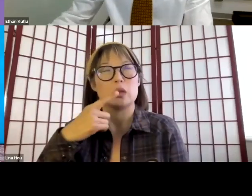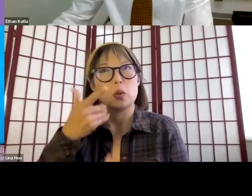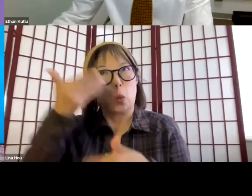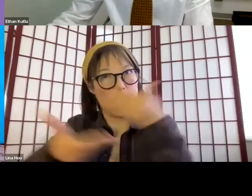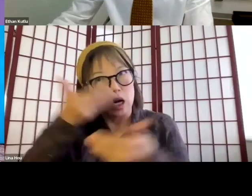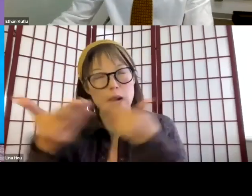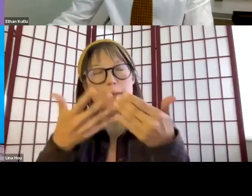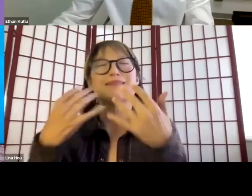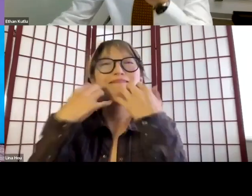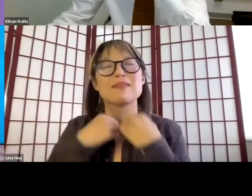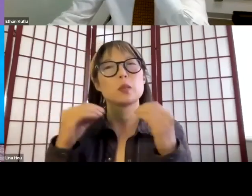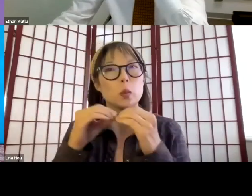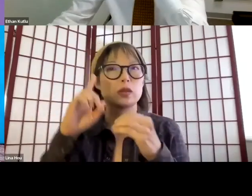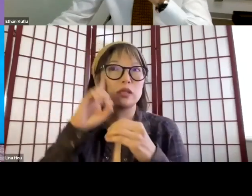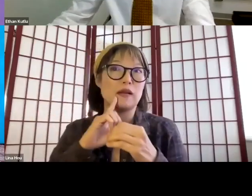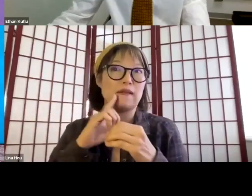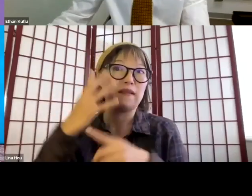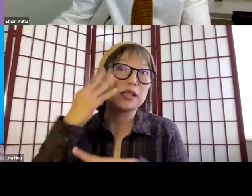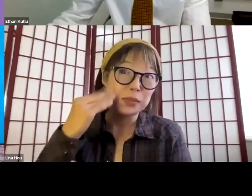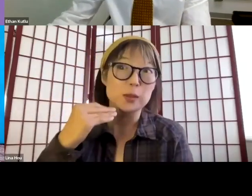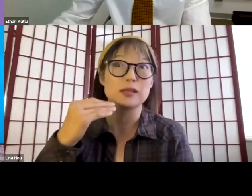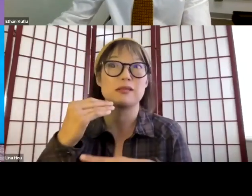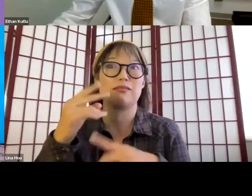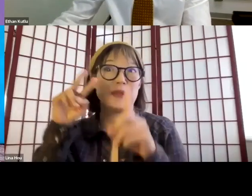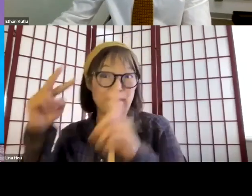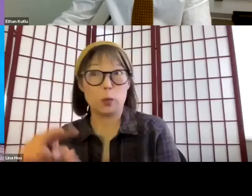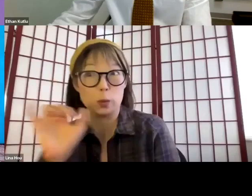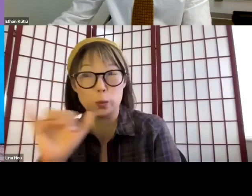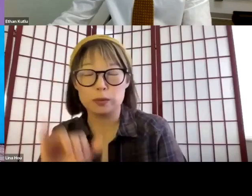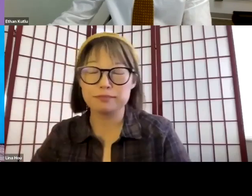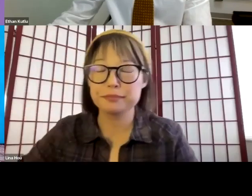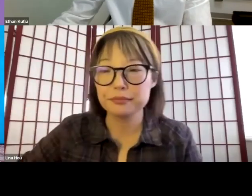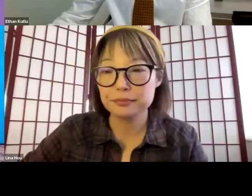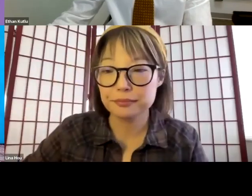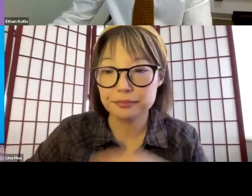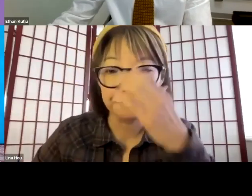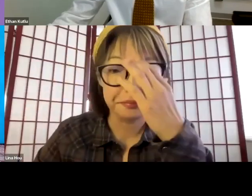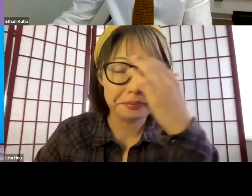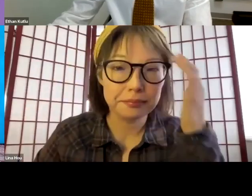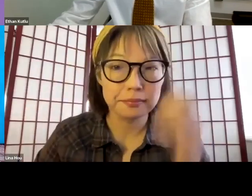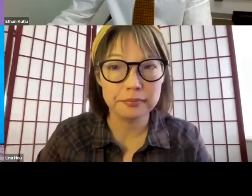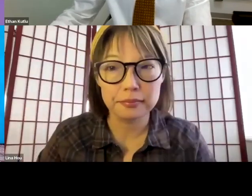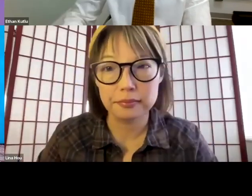if we would just welcome and cherish those deaf experience and those lived experiences better.